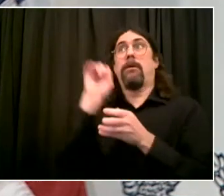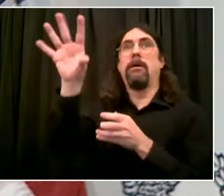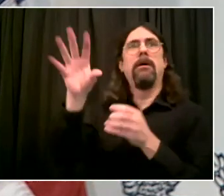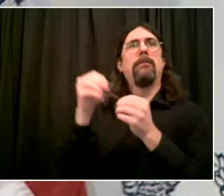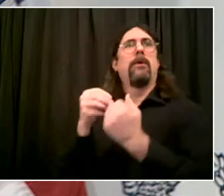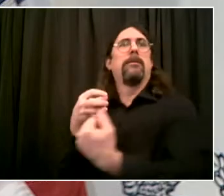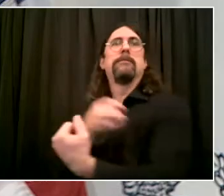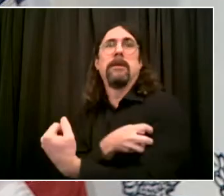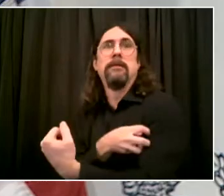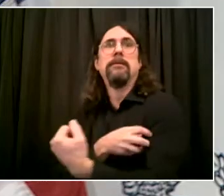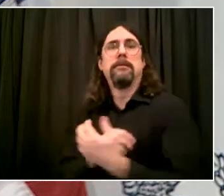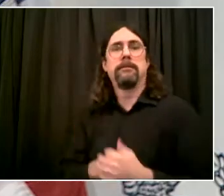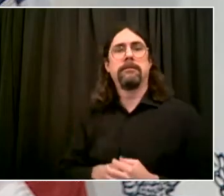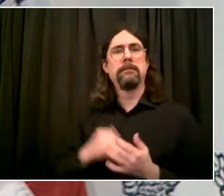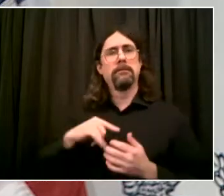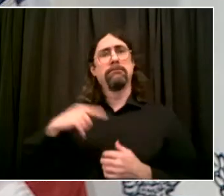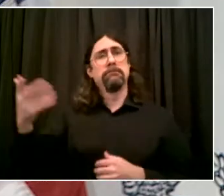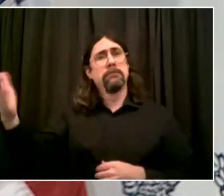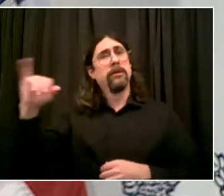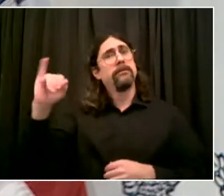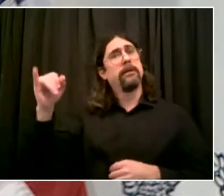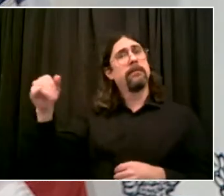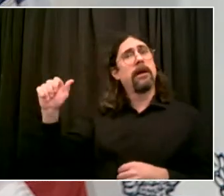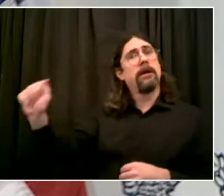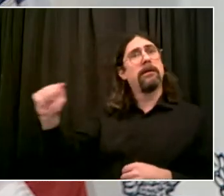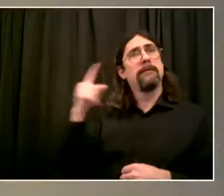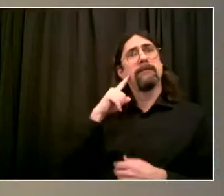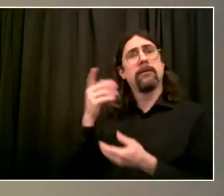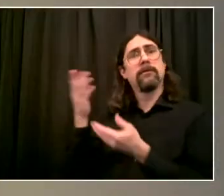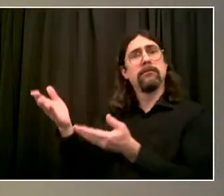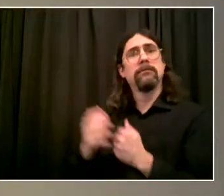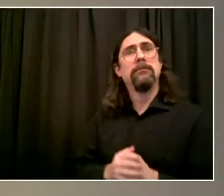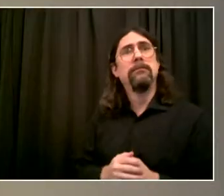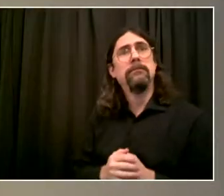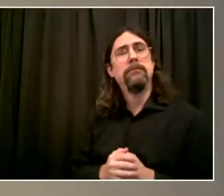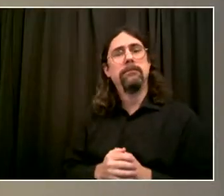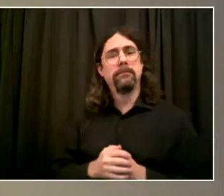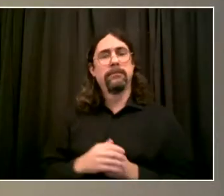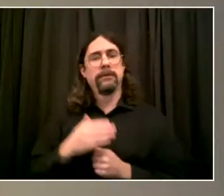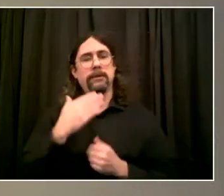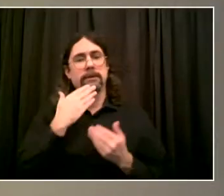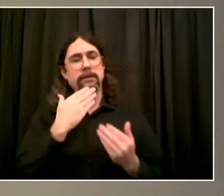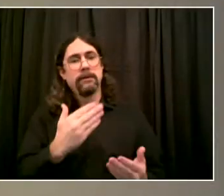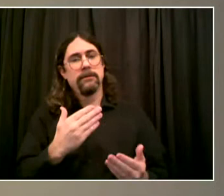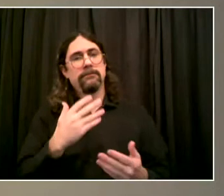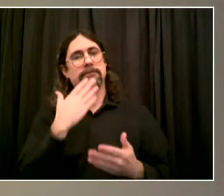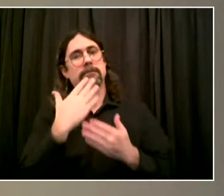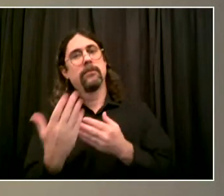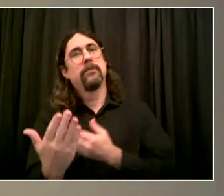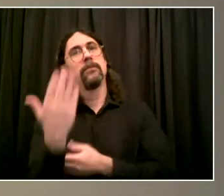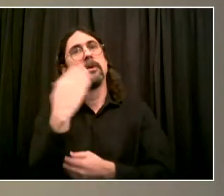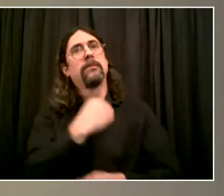BRINGING VOICES FORWARD IN THE COMMUNITY. MY GREAT PLEASURE TO INTRODUCE JENNIFER JONES